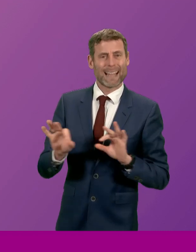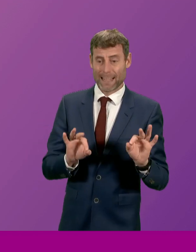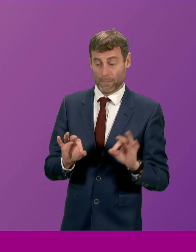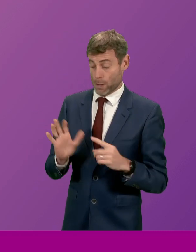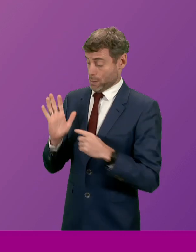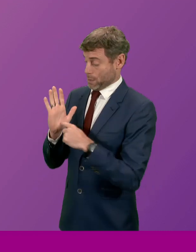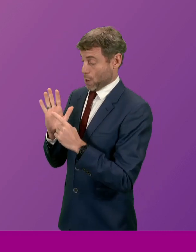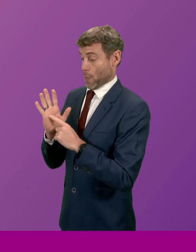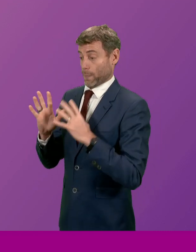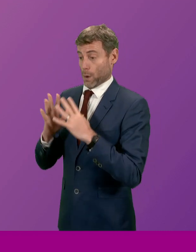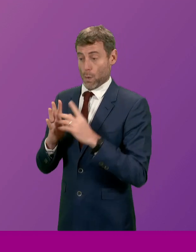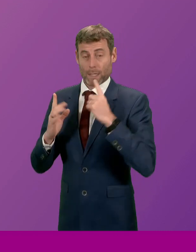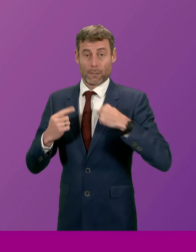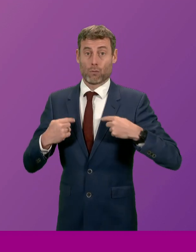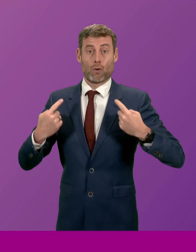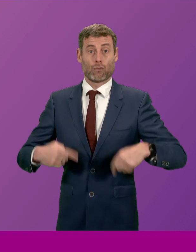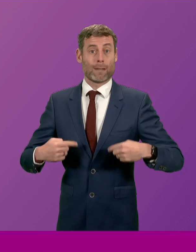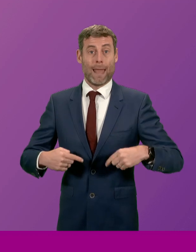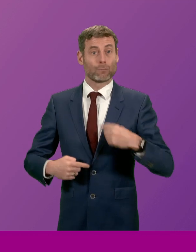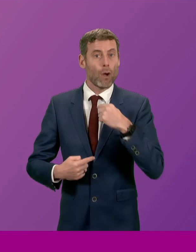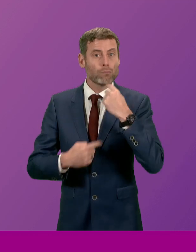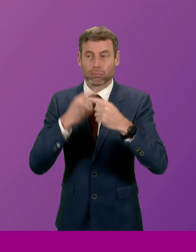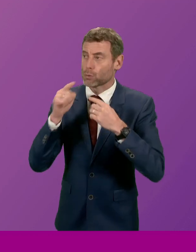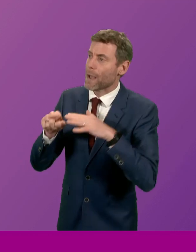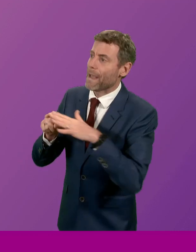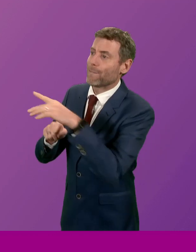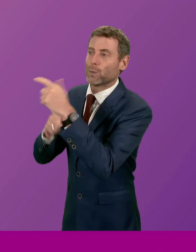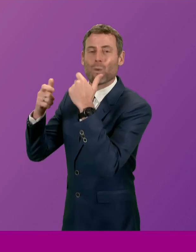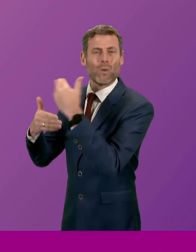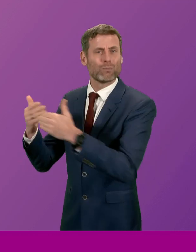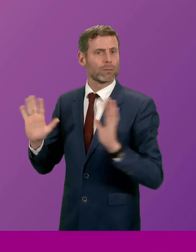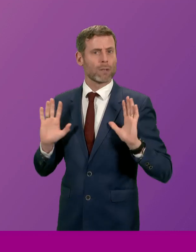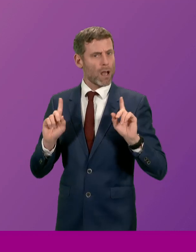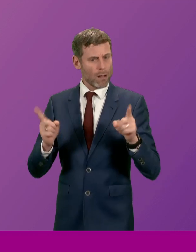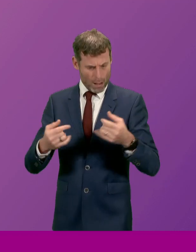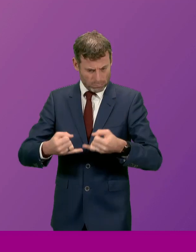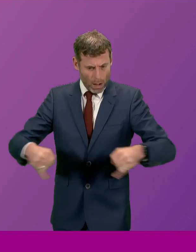legal proceedings. The law requires me not to do so. If Russell Findlay cannot respect